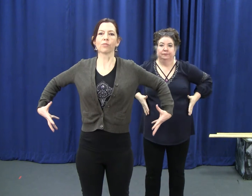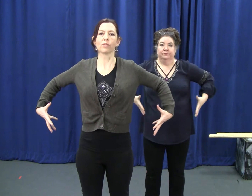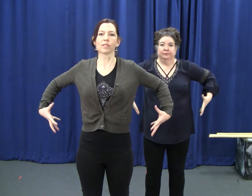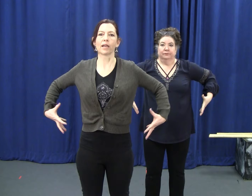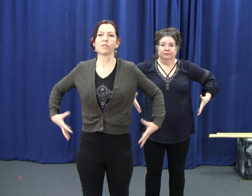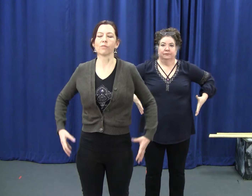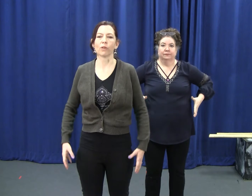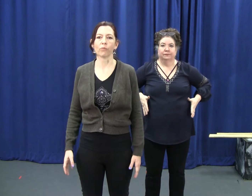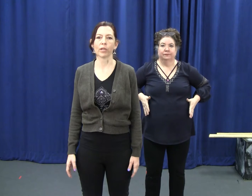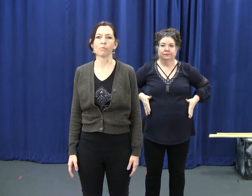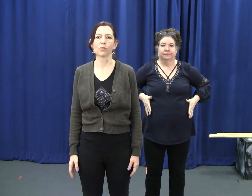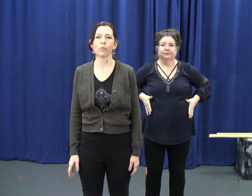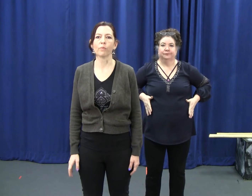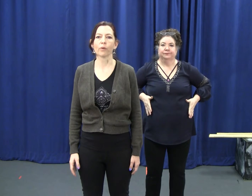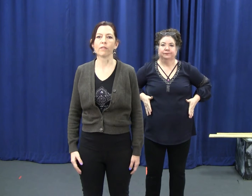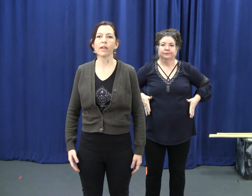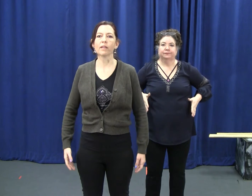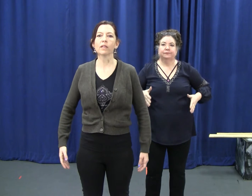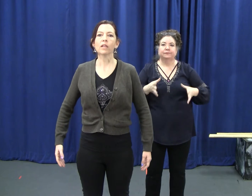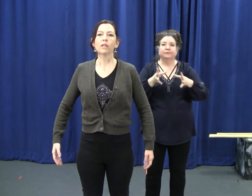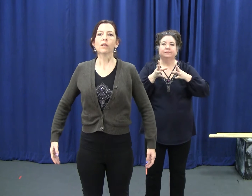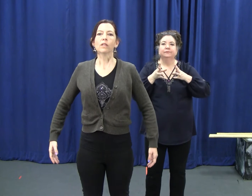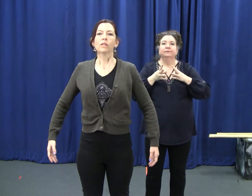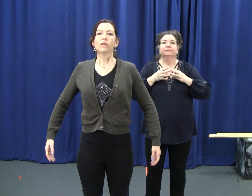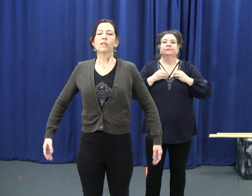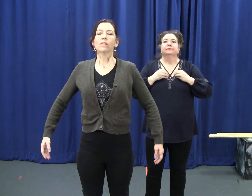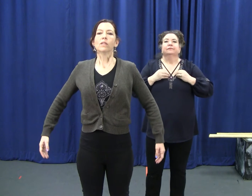through the sides of our ribs - so we breathe in..